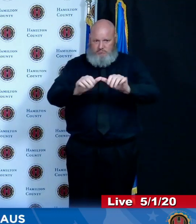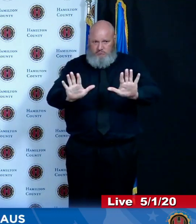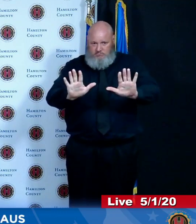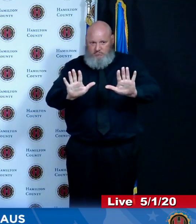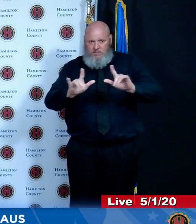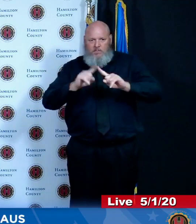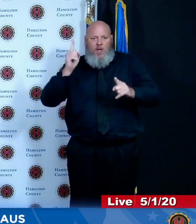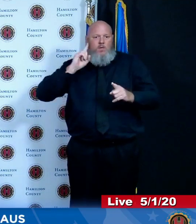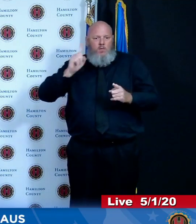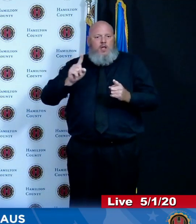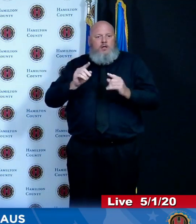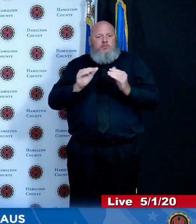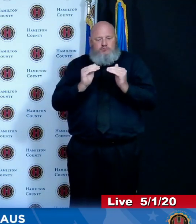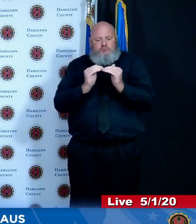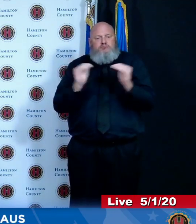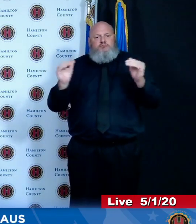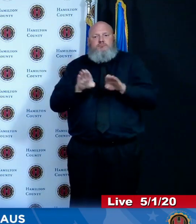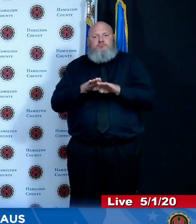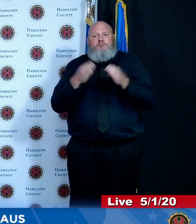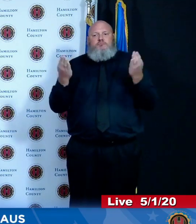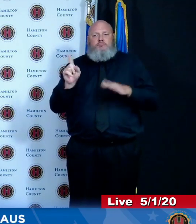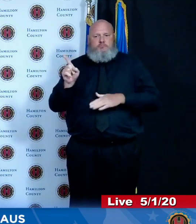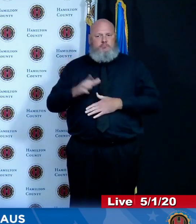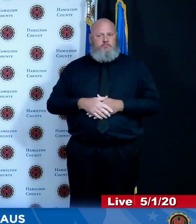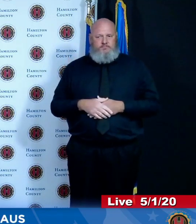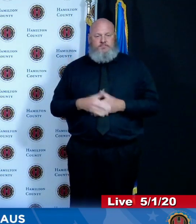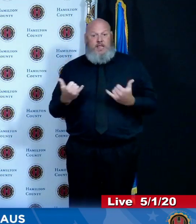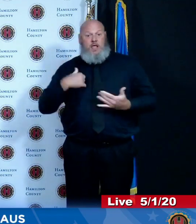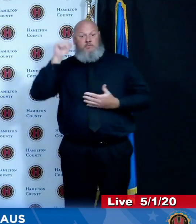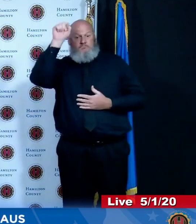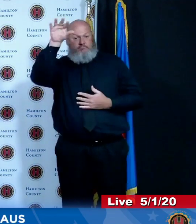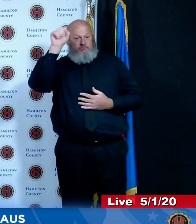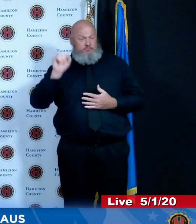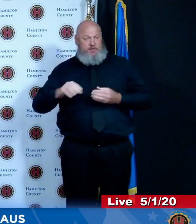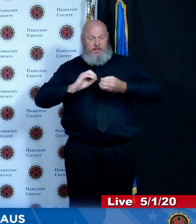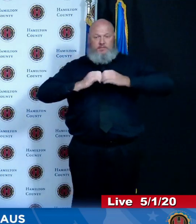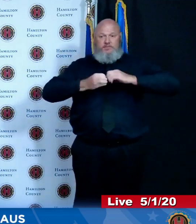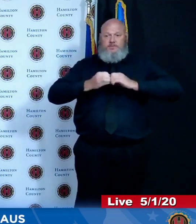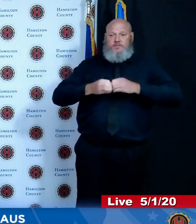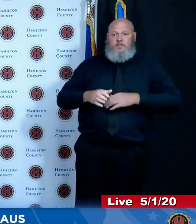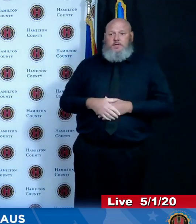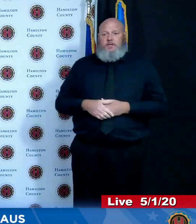as of this morning and remember we've the numbers are going to seem a little